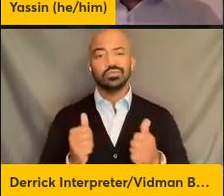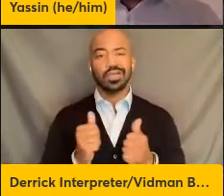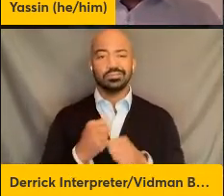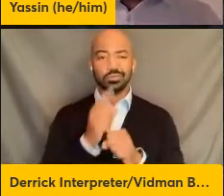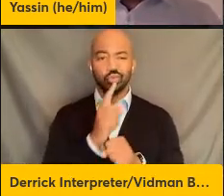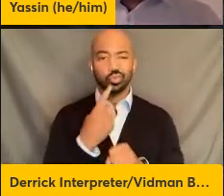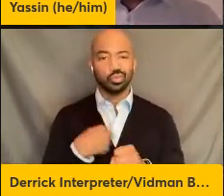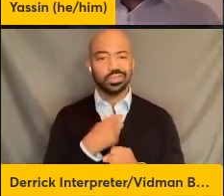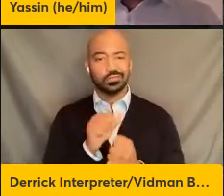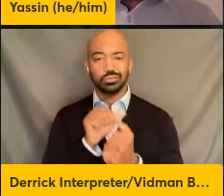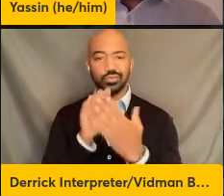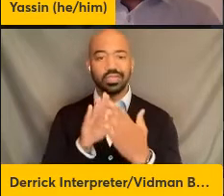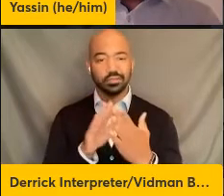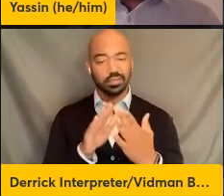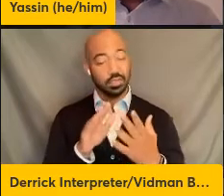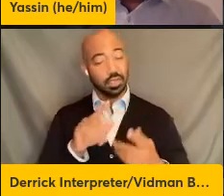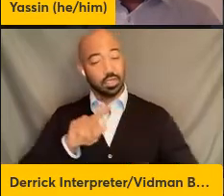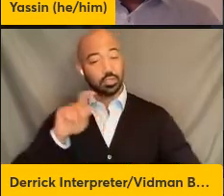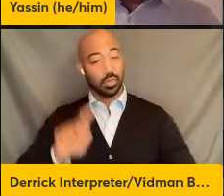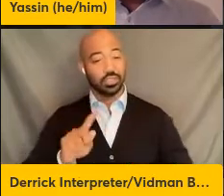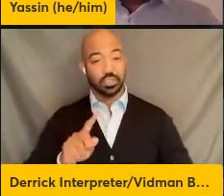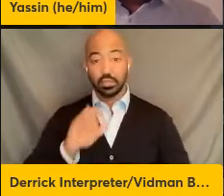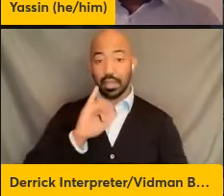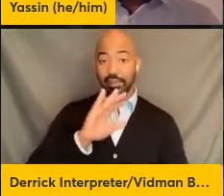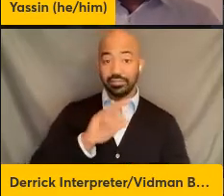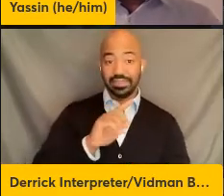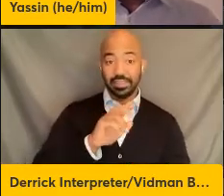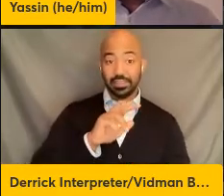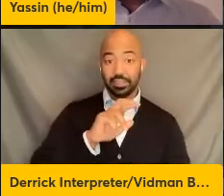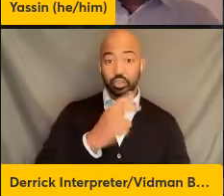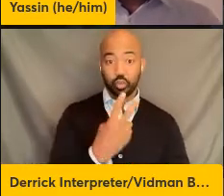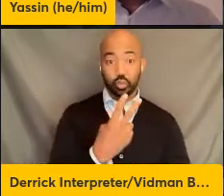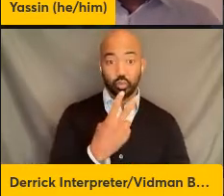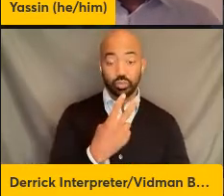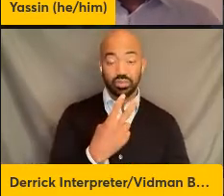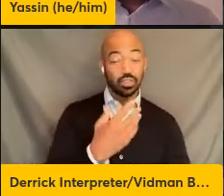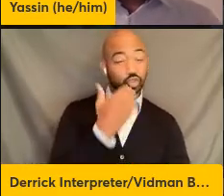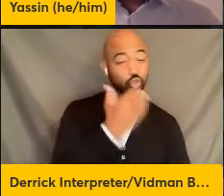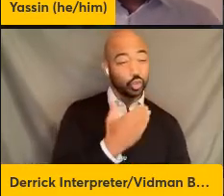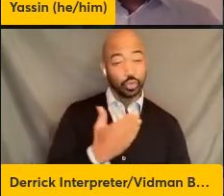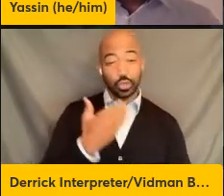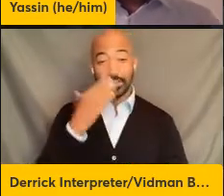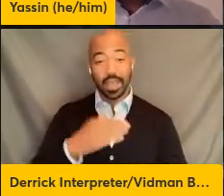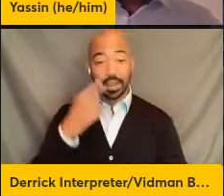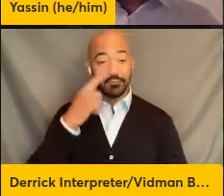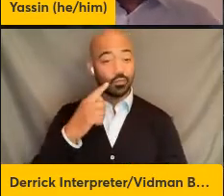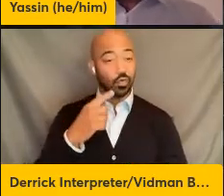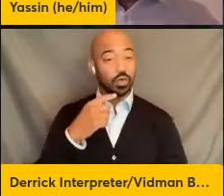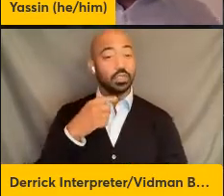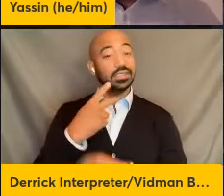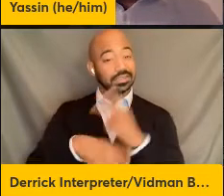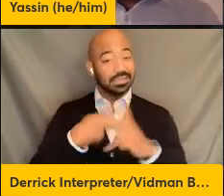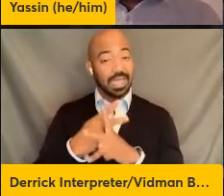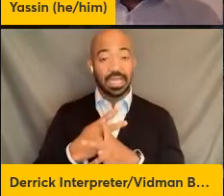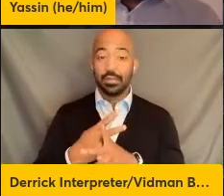the big question is that whether IOC tools are good or bad for type one diabetes development, whether they're helping the